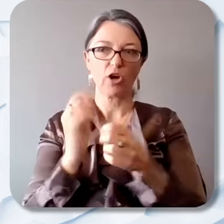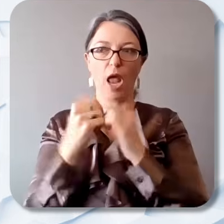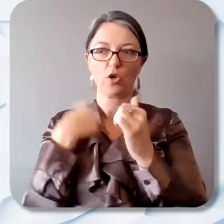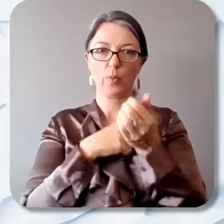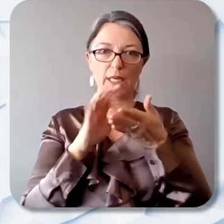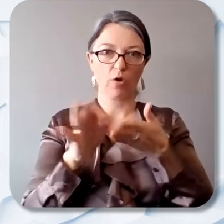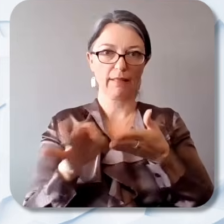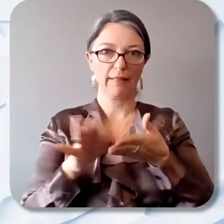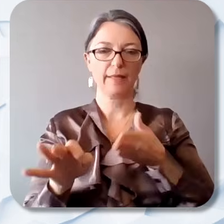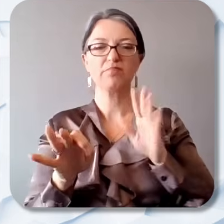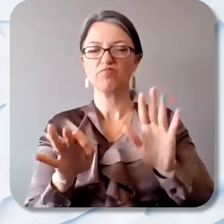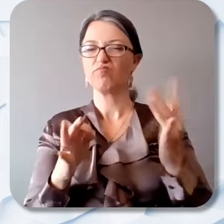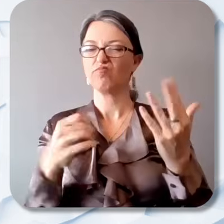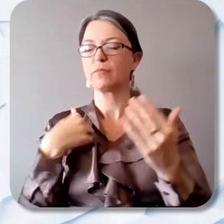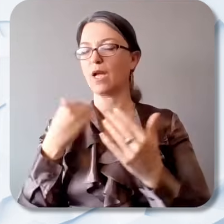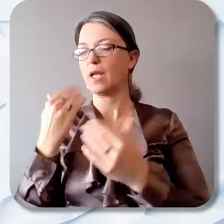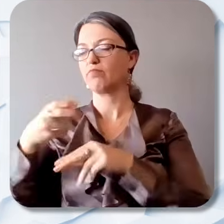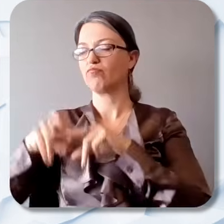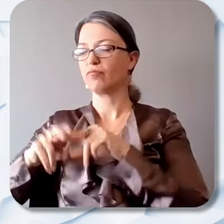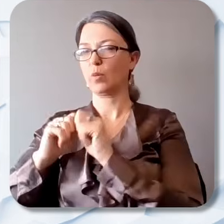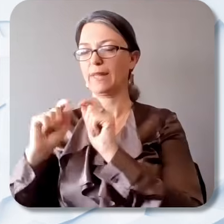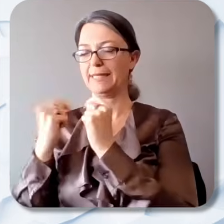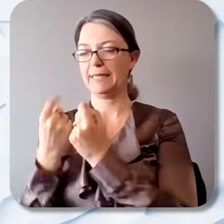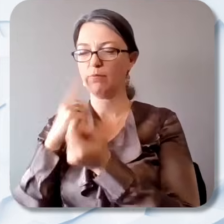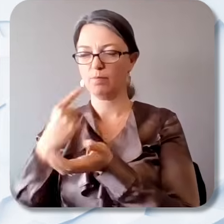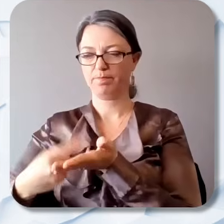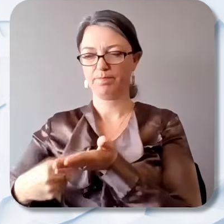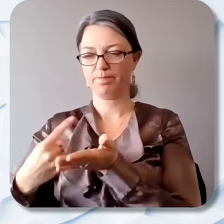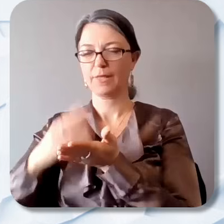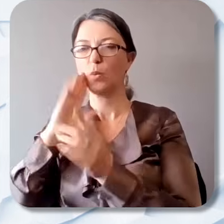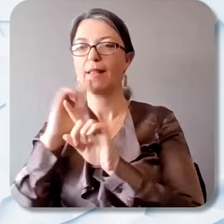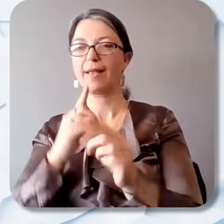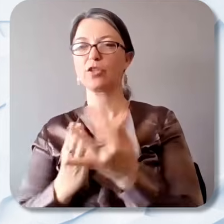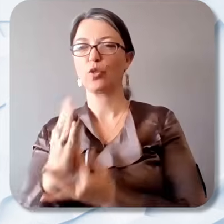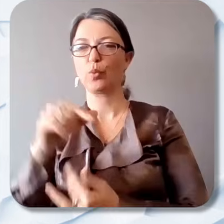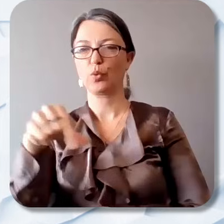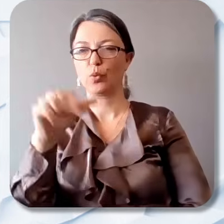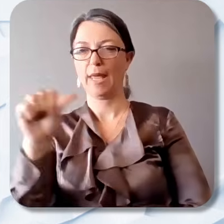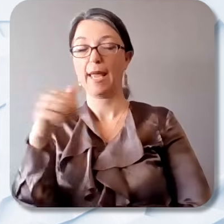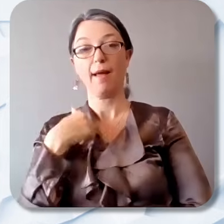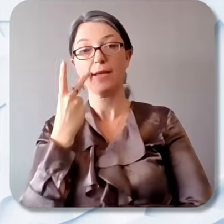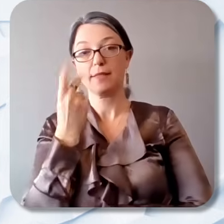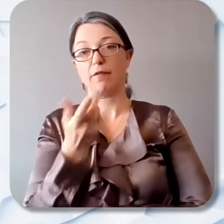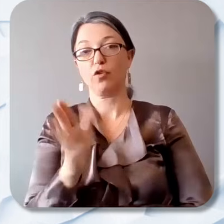I just want to sit down and we will walk through that in a Q and A. But I do see those questions coming in. It's come up a few times.